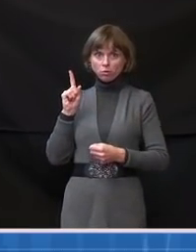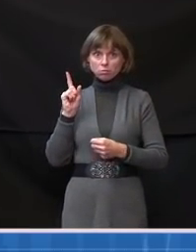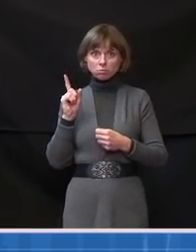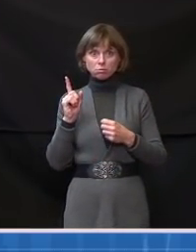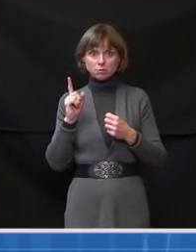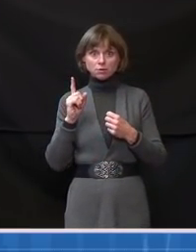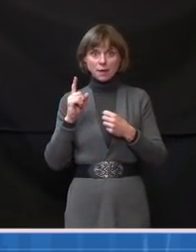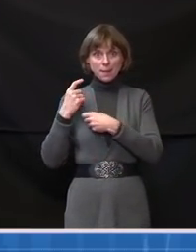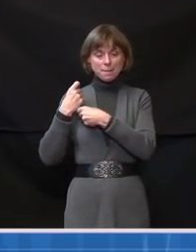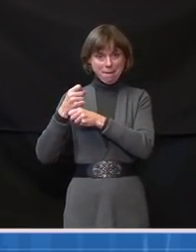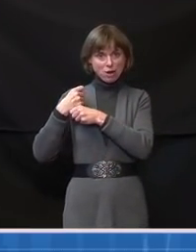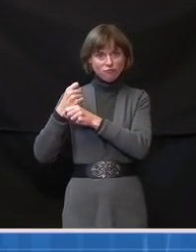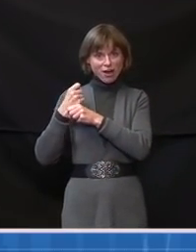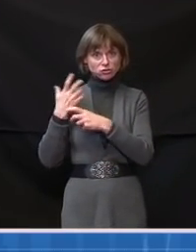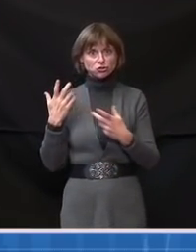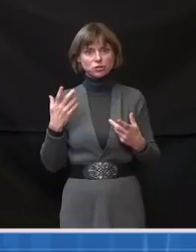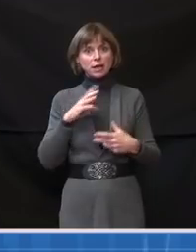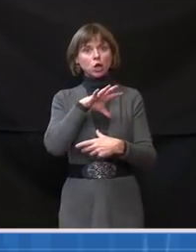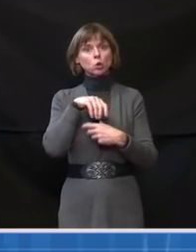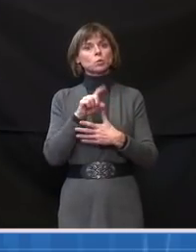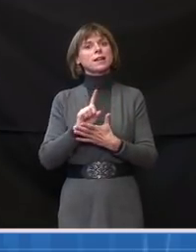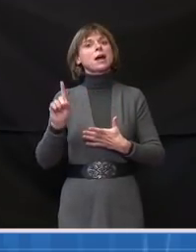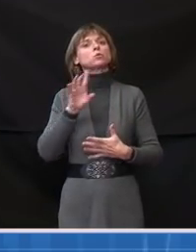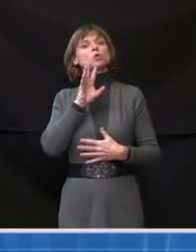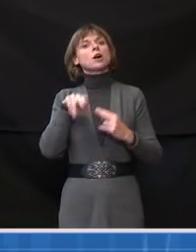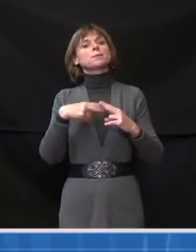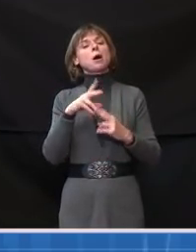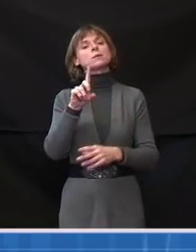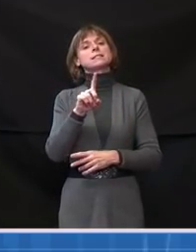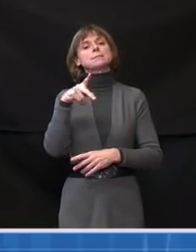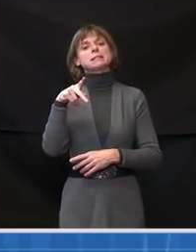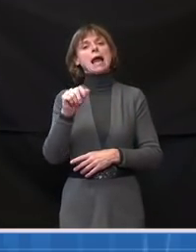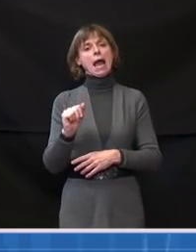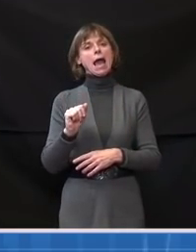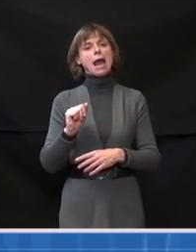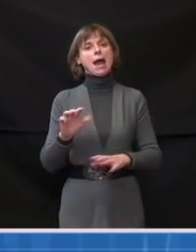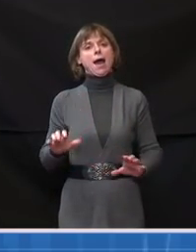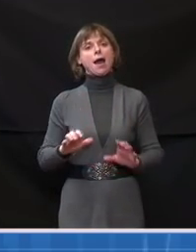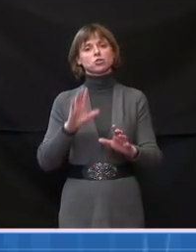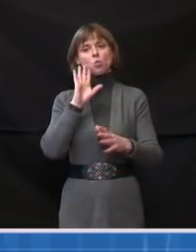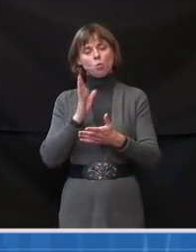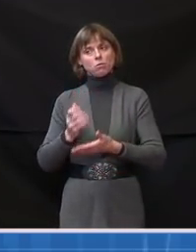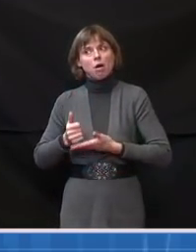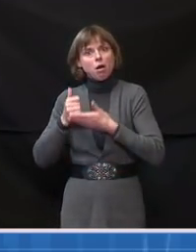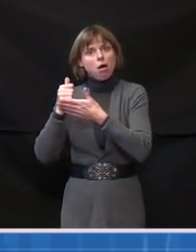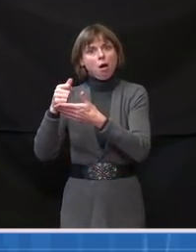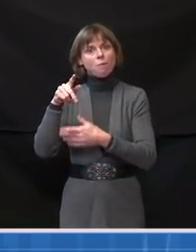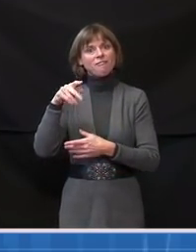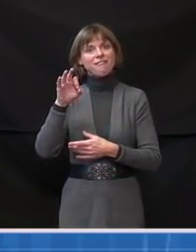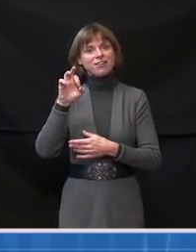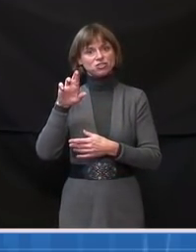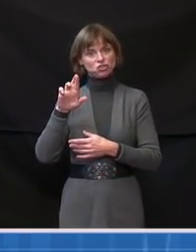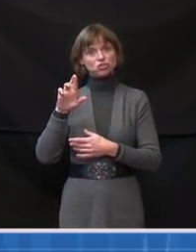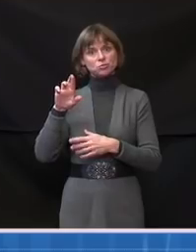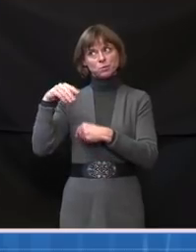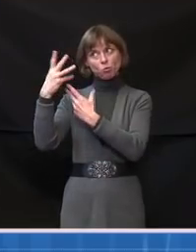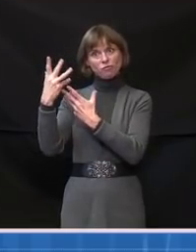I think last week we talked about a DPA action that will help Pfizer get additional equipment fast